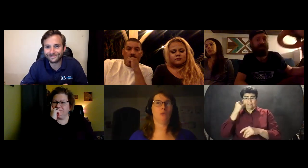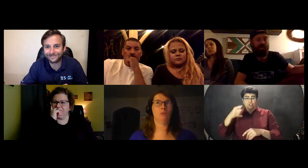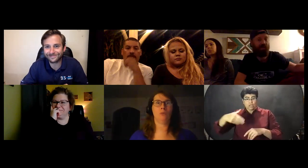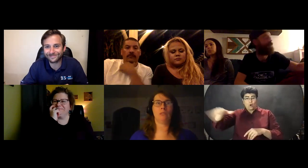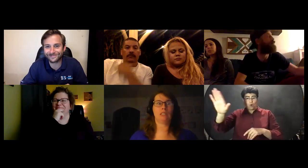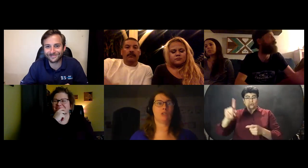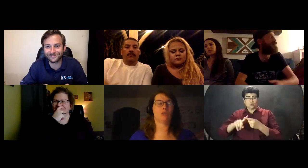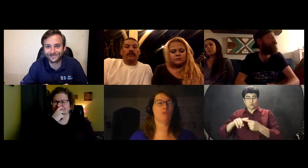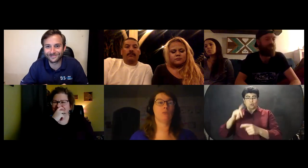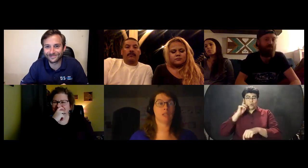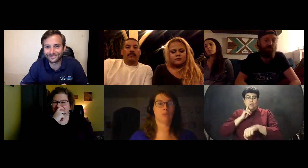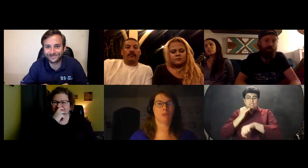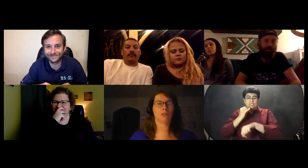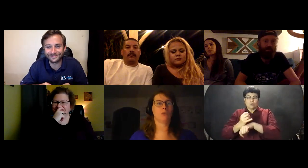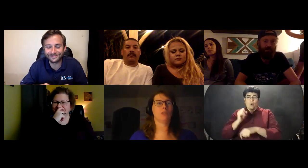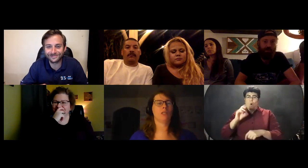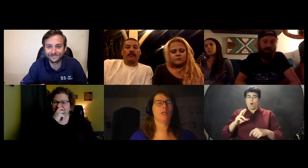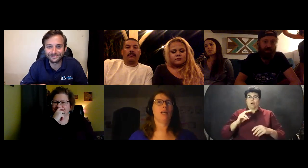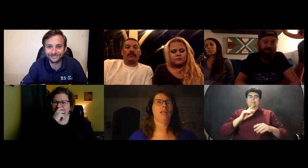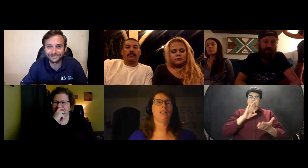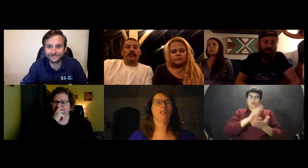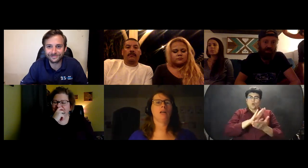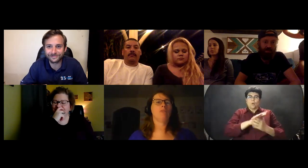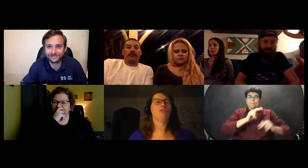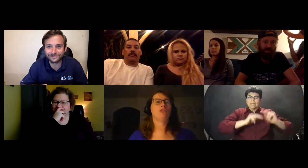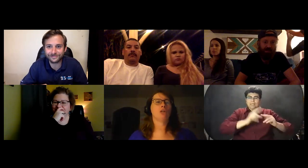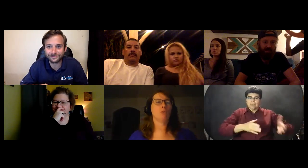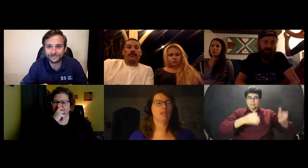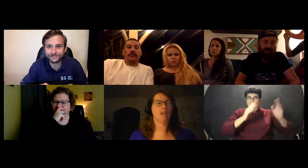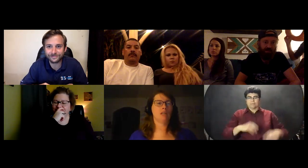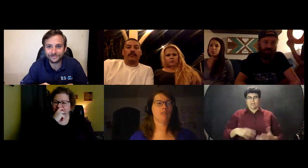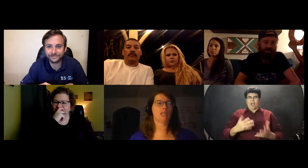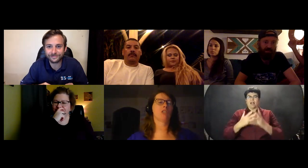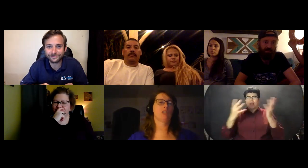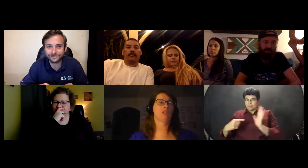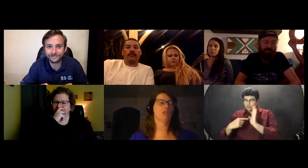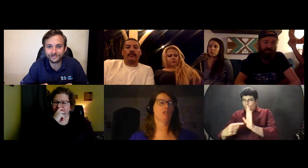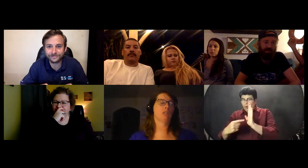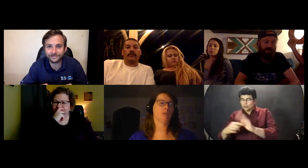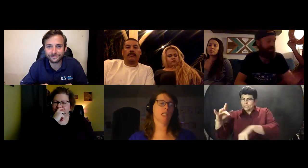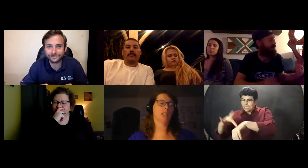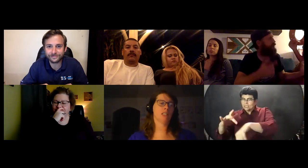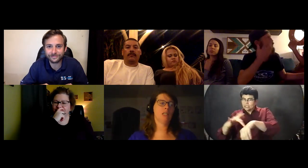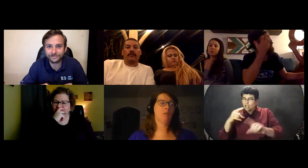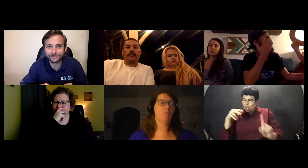residential school or brick and mortar school and it's a lot of showing a lot of touch and showing